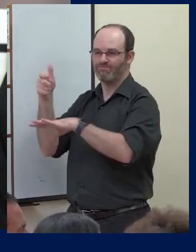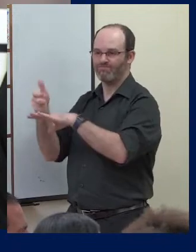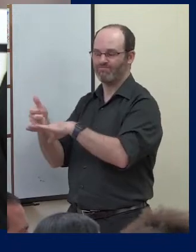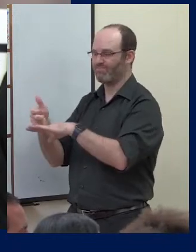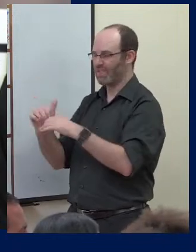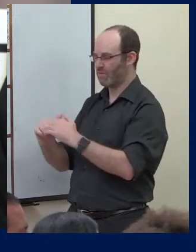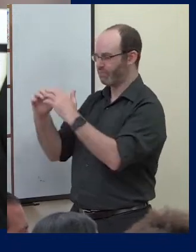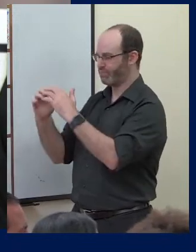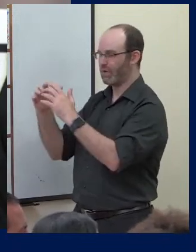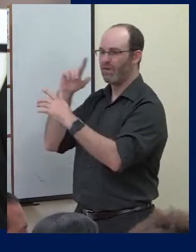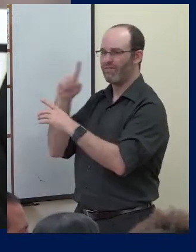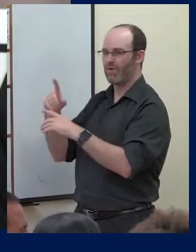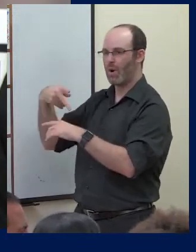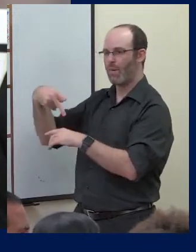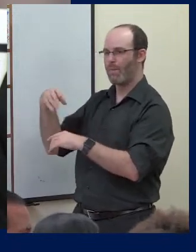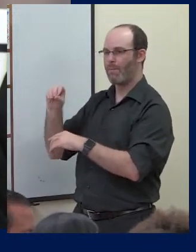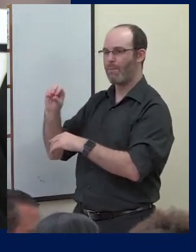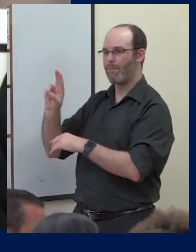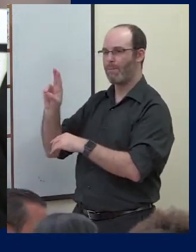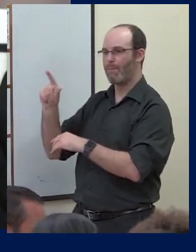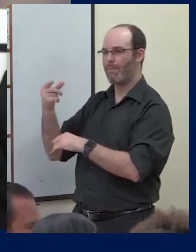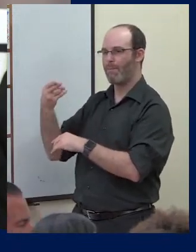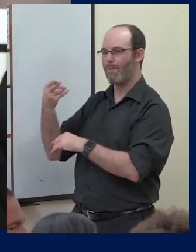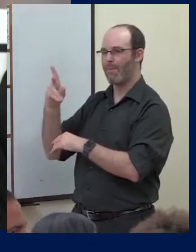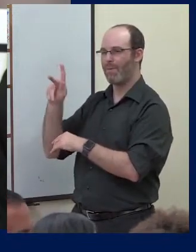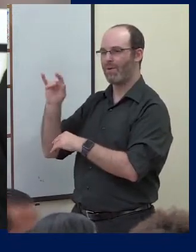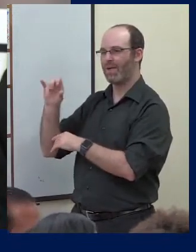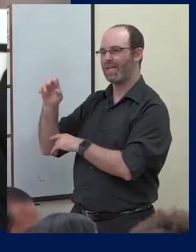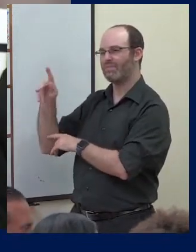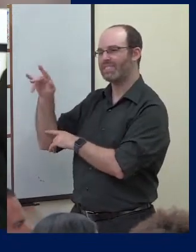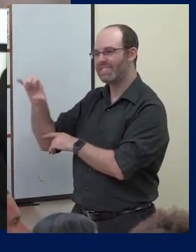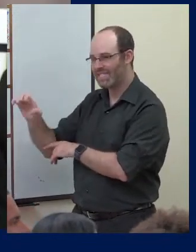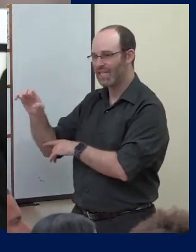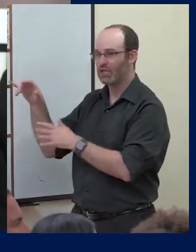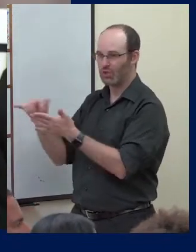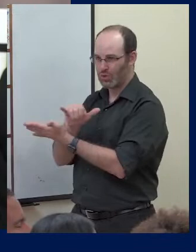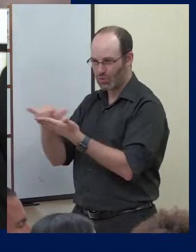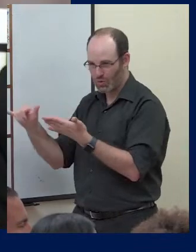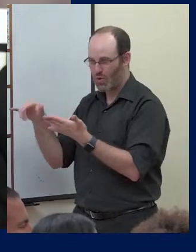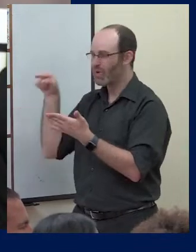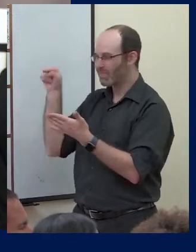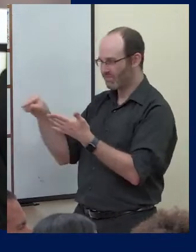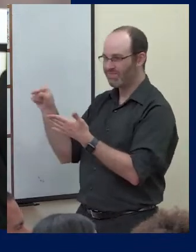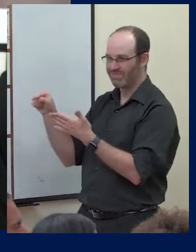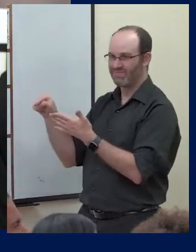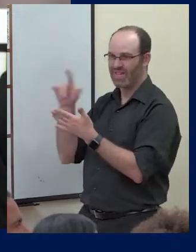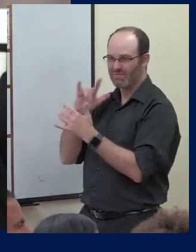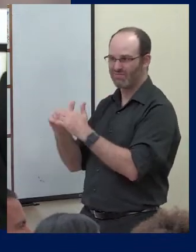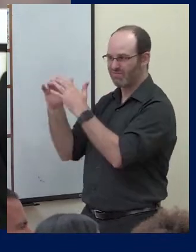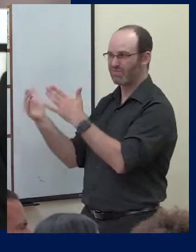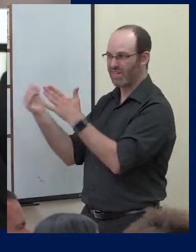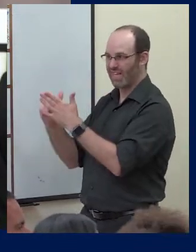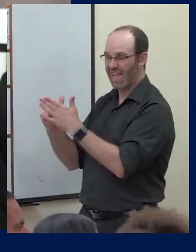so we have talked about my hometown and in the high school I used to go to.